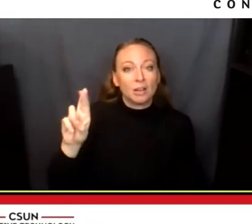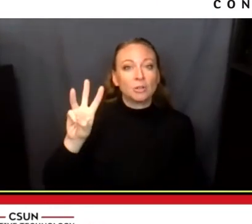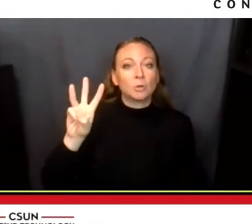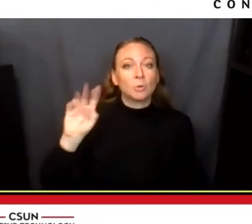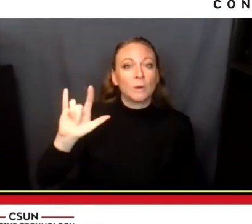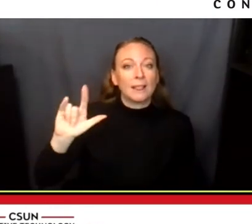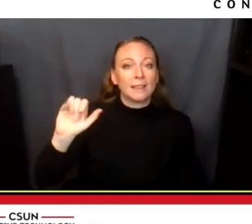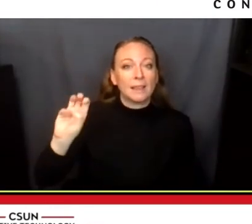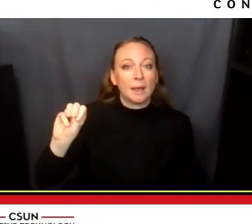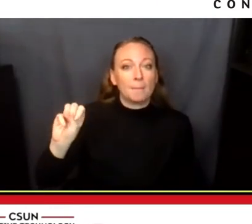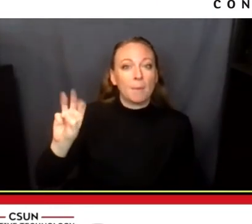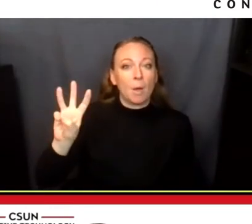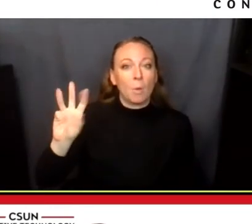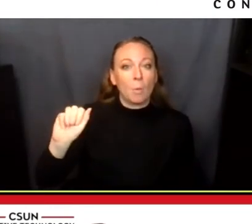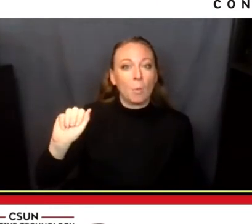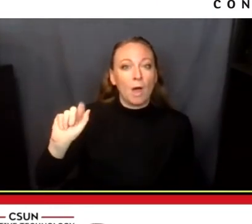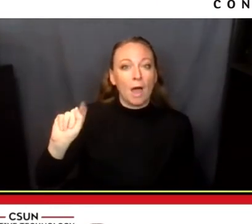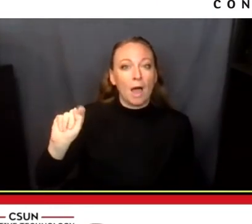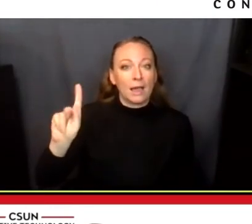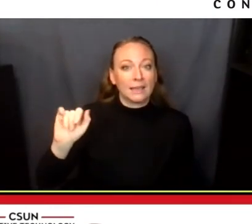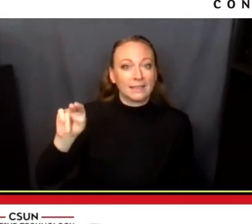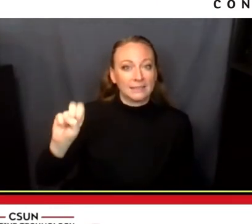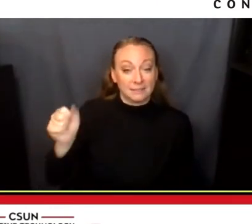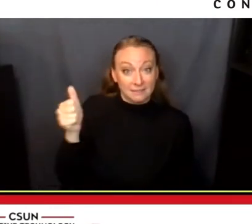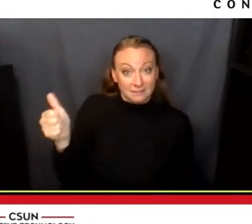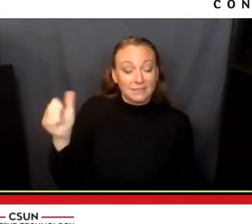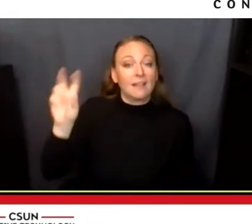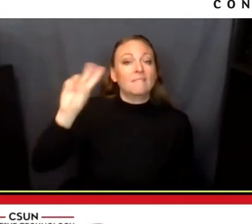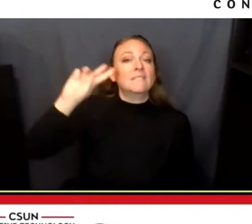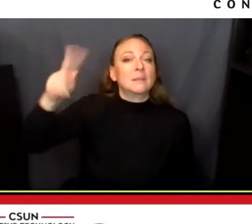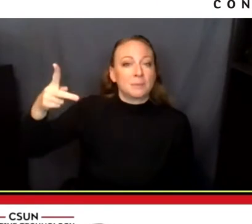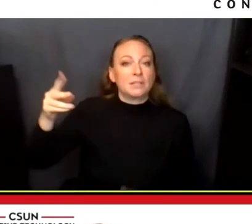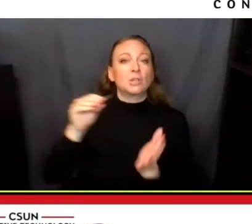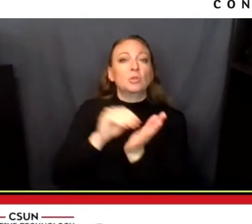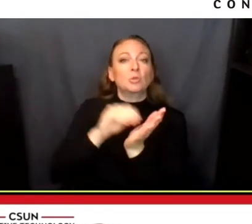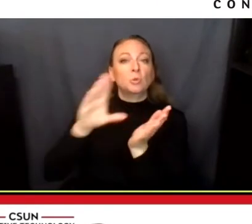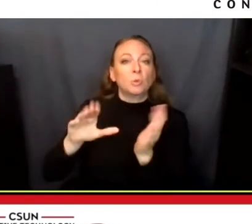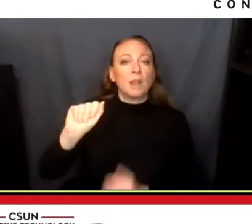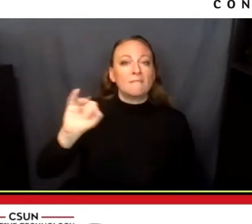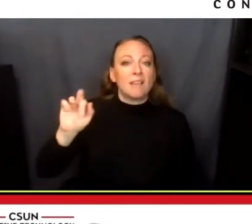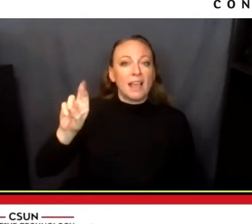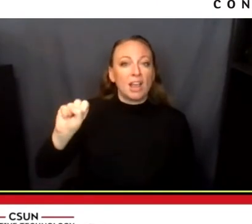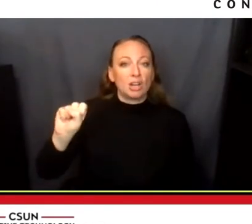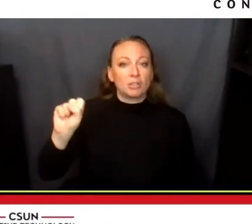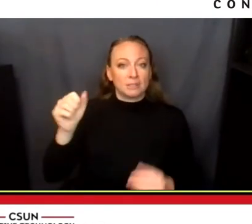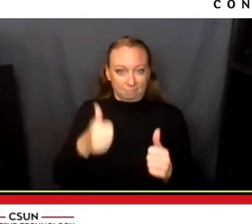Dr. Watkins is Vice President for Student Affairs and Dean of Students, a position he has held